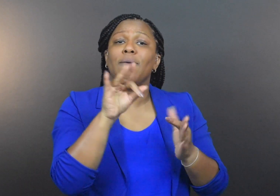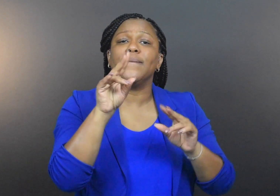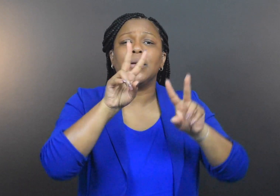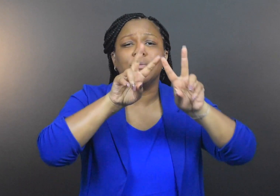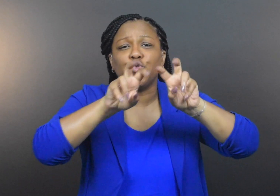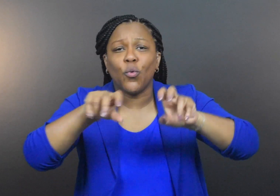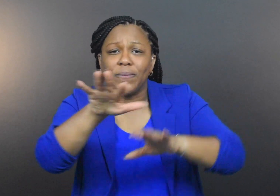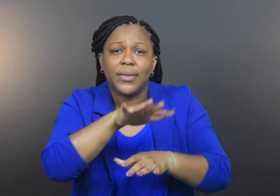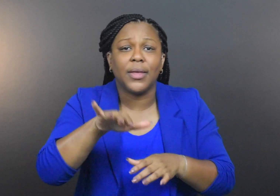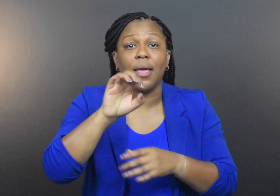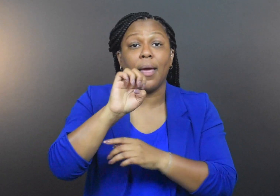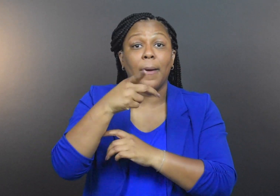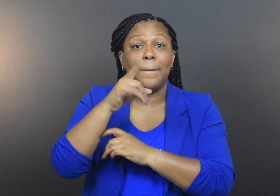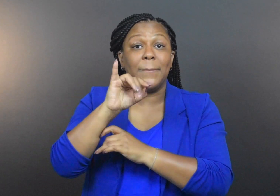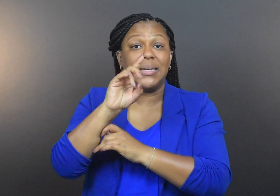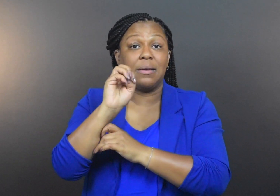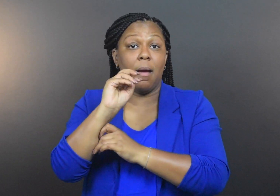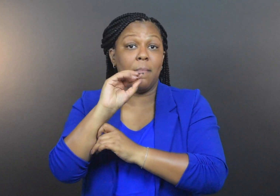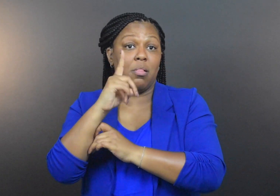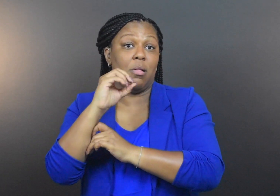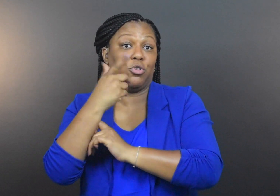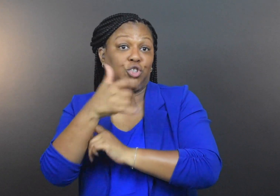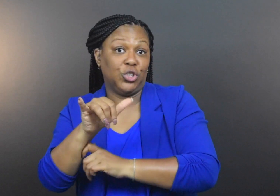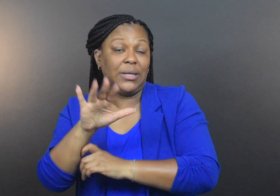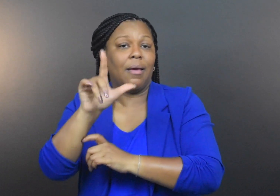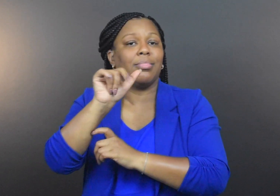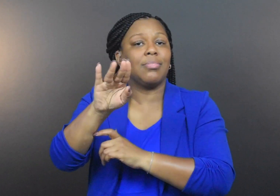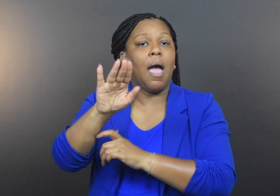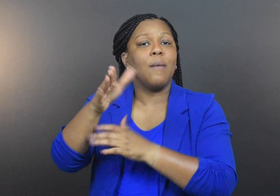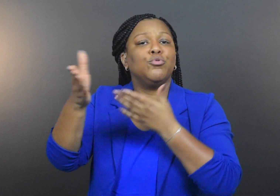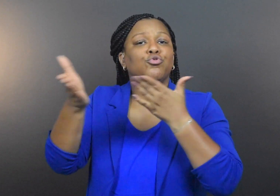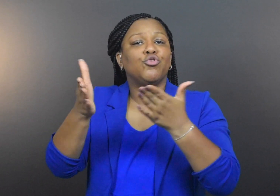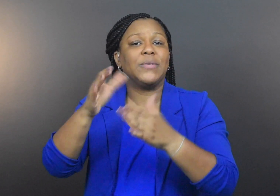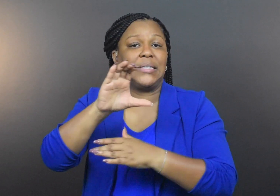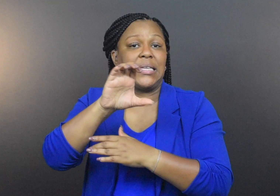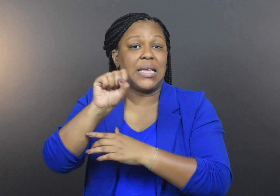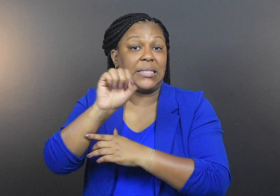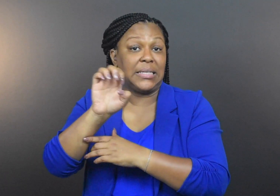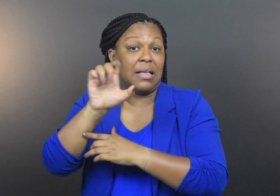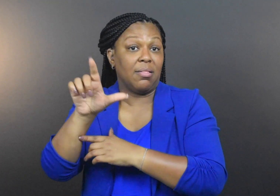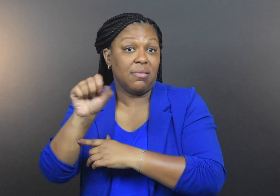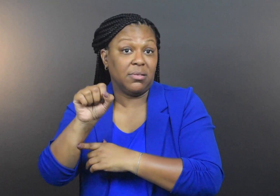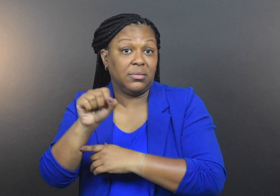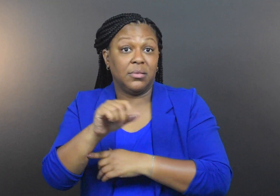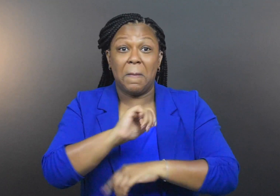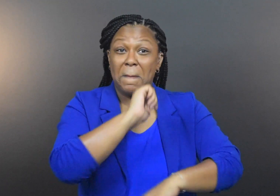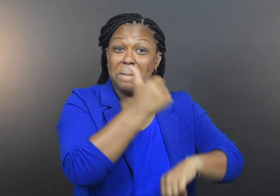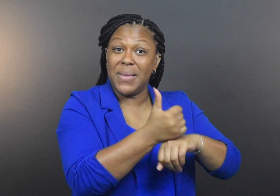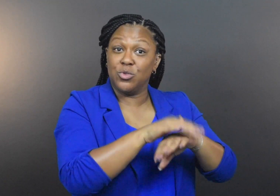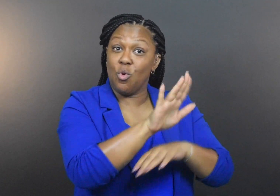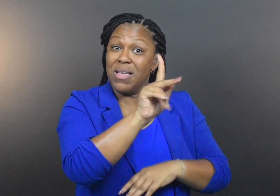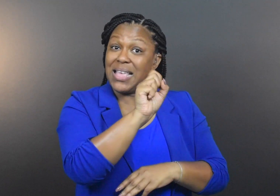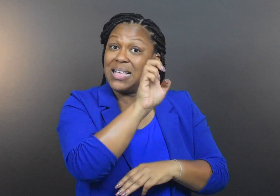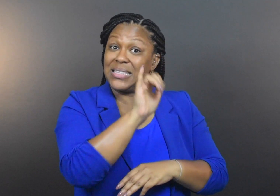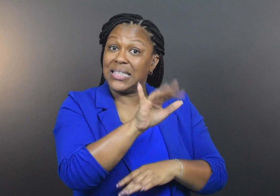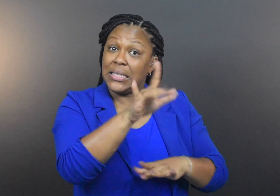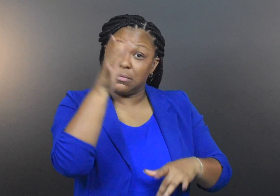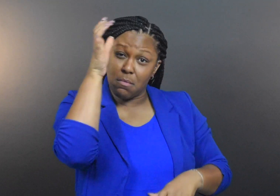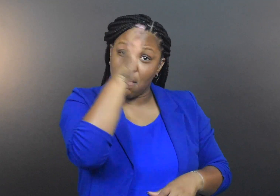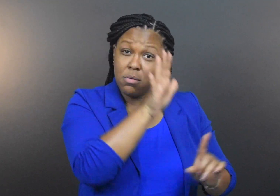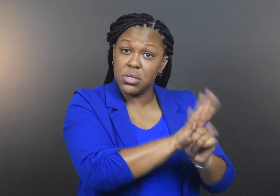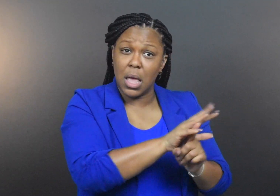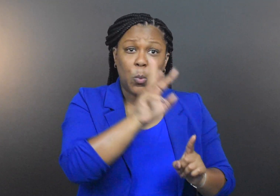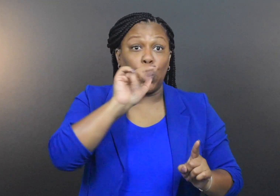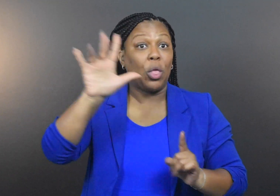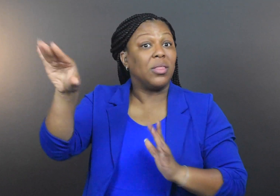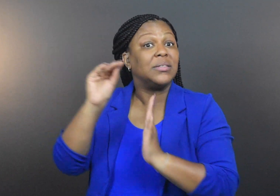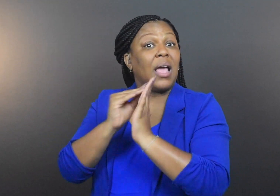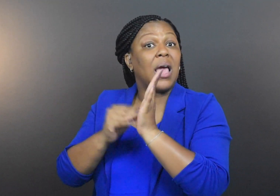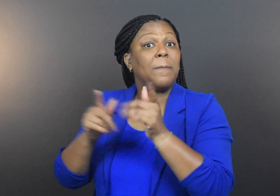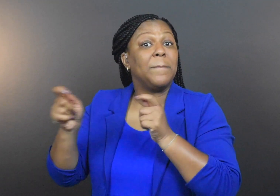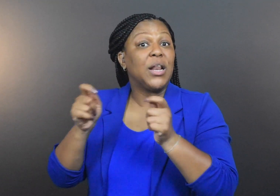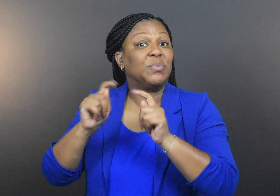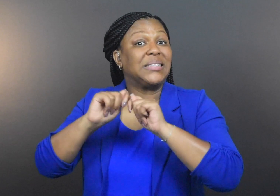Epidemiology, and Laboratory Services (CSELS). Based on Kasey’s concept, Wil’s data management